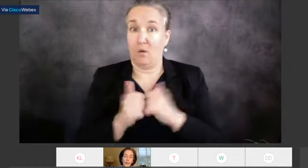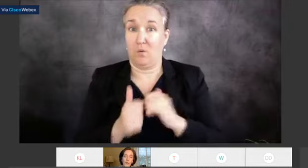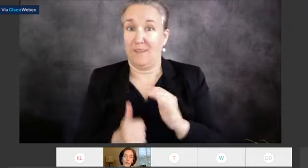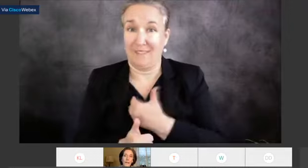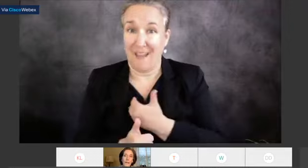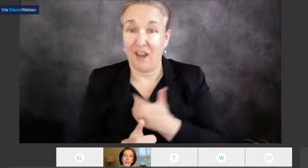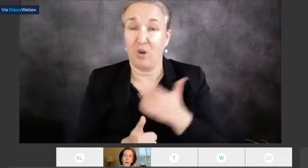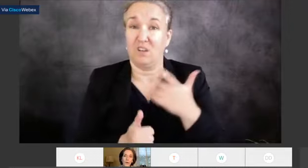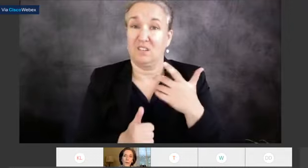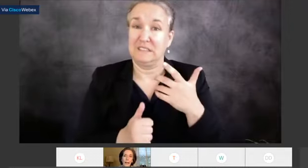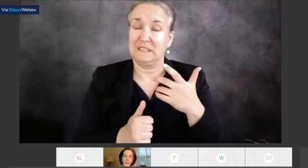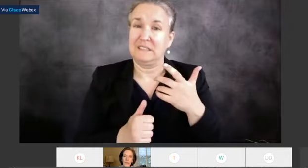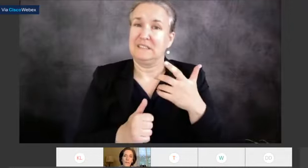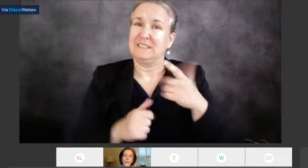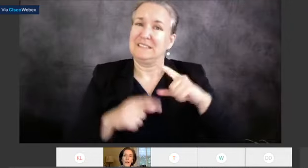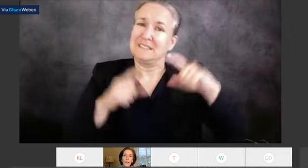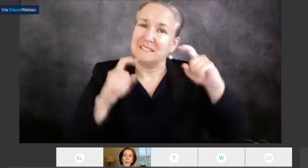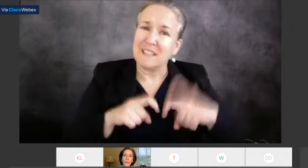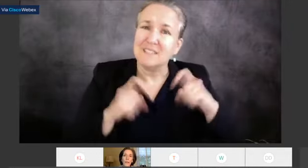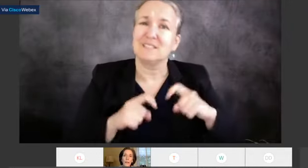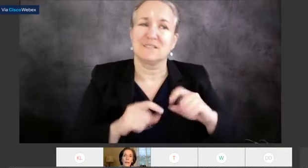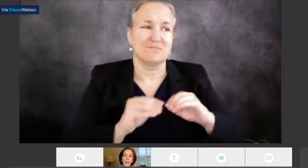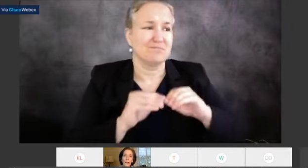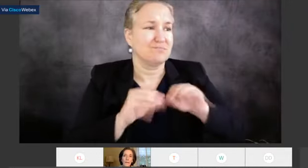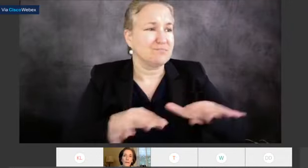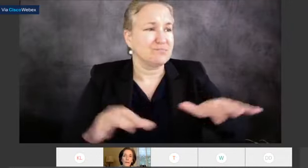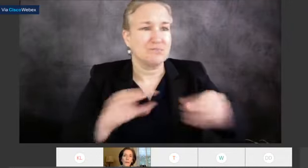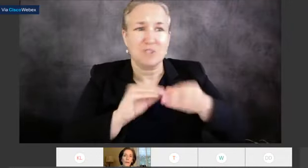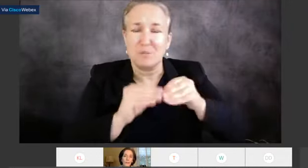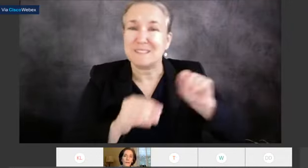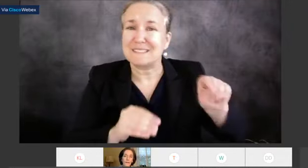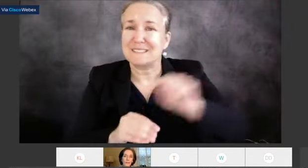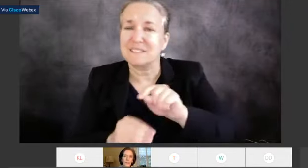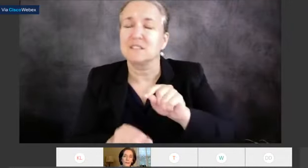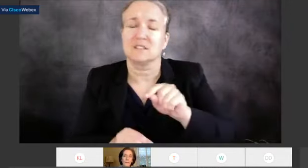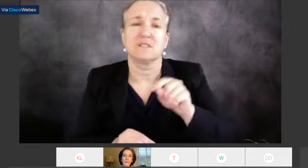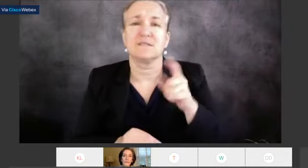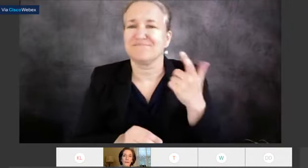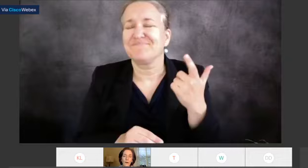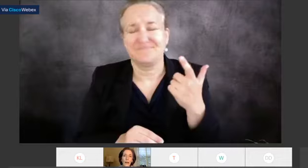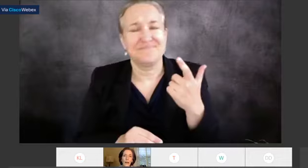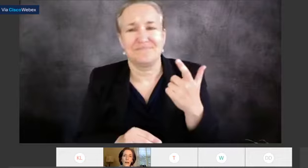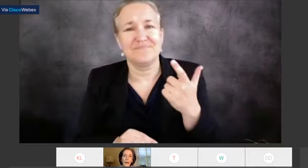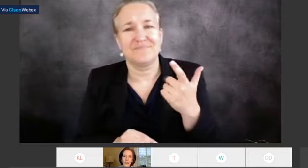uh test per hundred thousand we see wrestling still as a very high risk